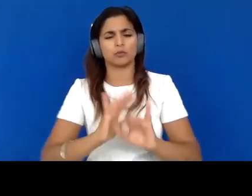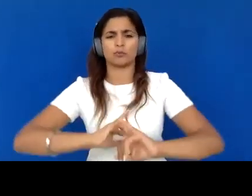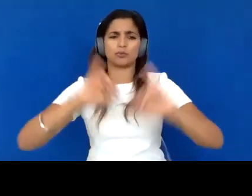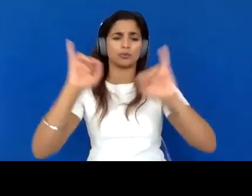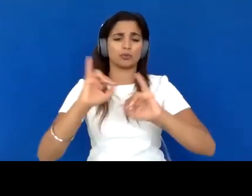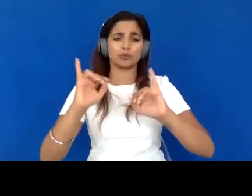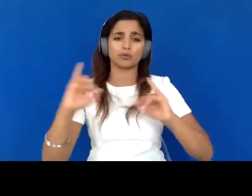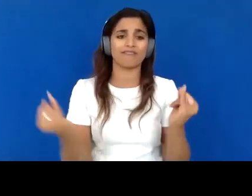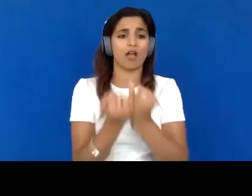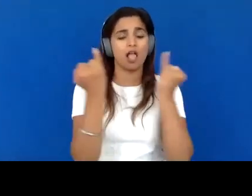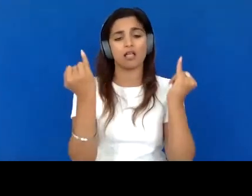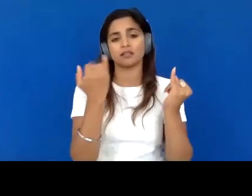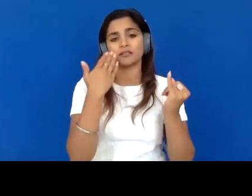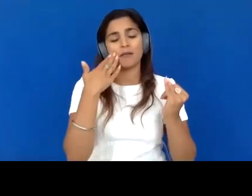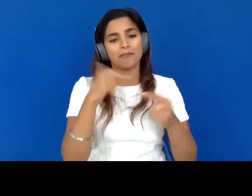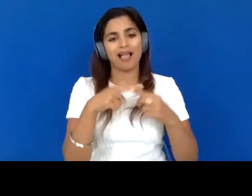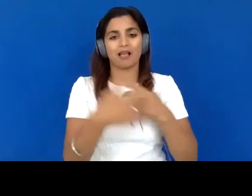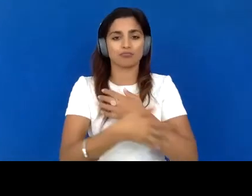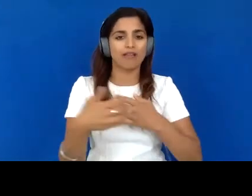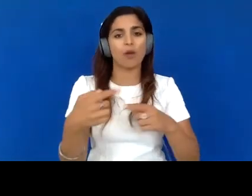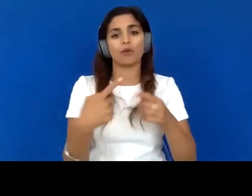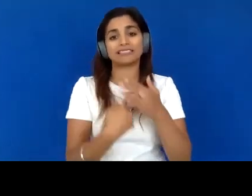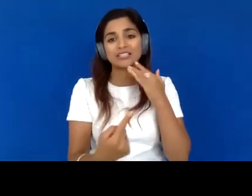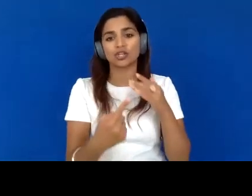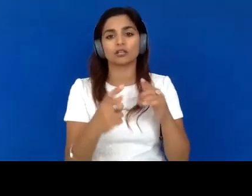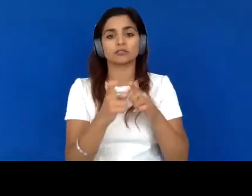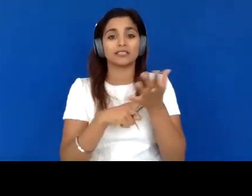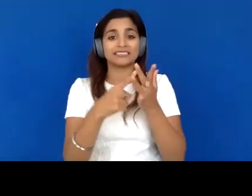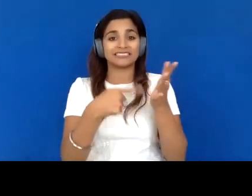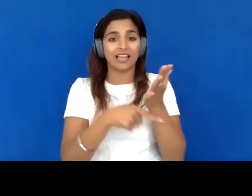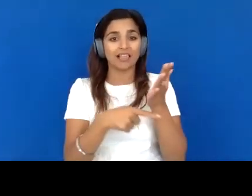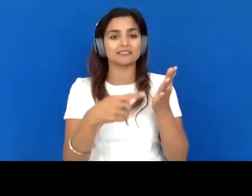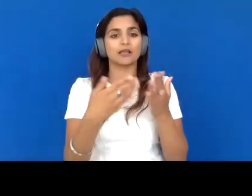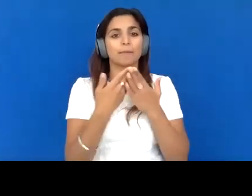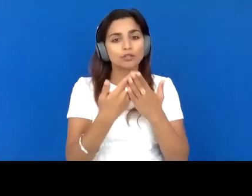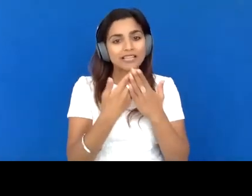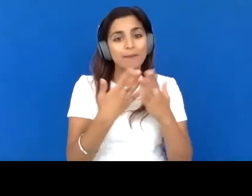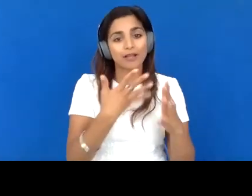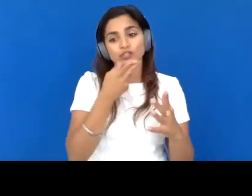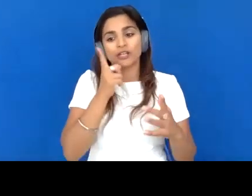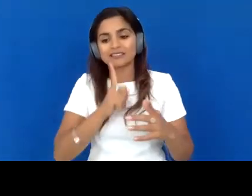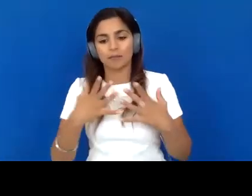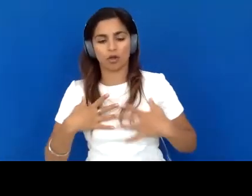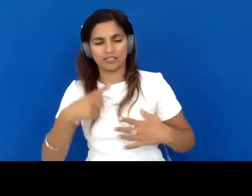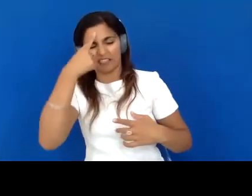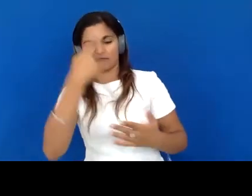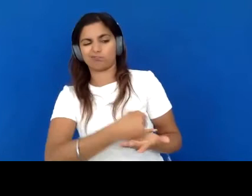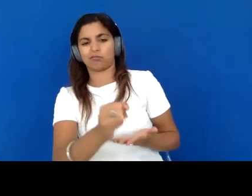Muslim and gendered bodies which are considered disposable and also seen many people being barred from access to health or care during a global pandemic